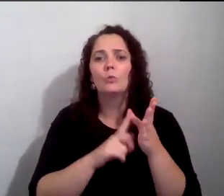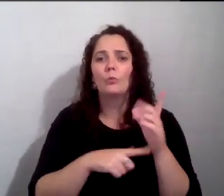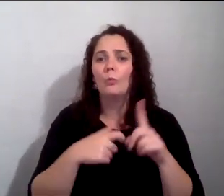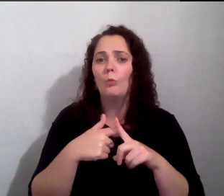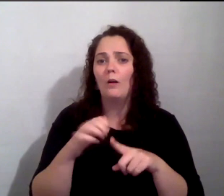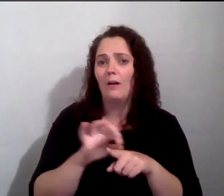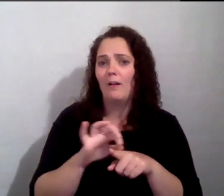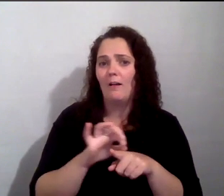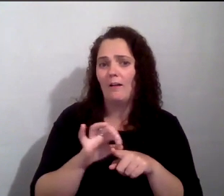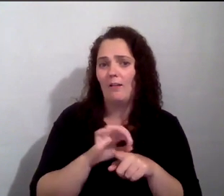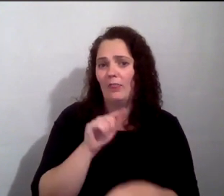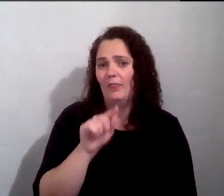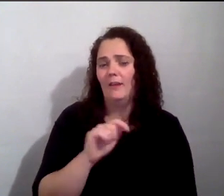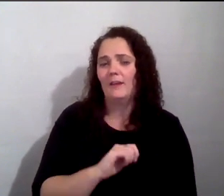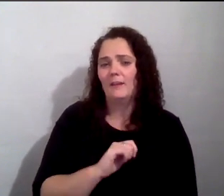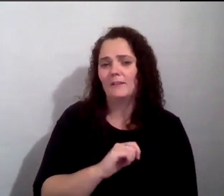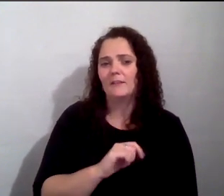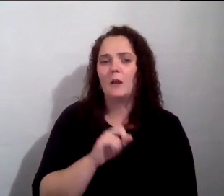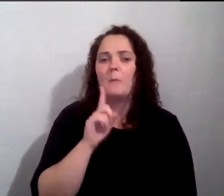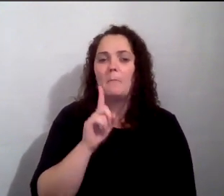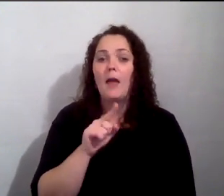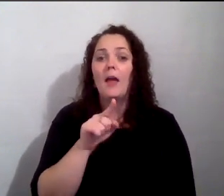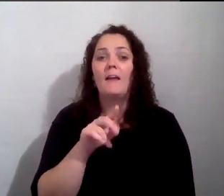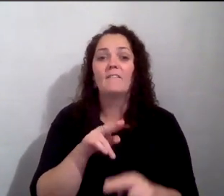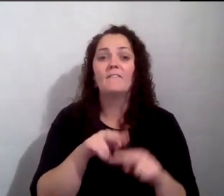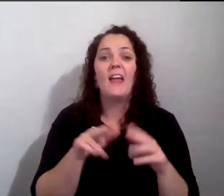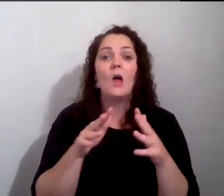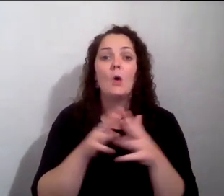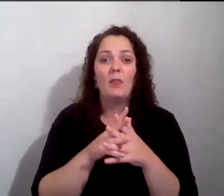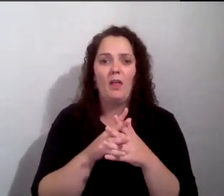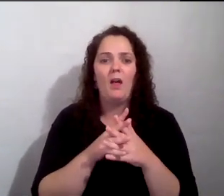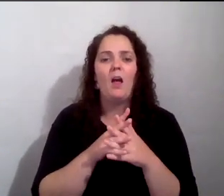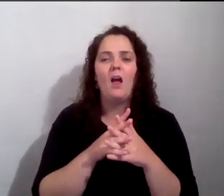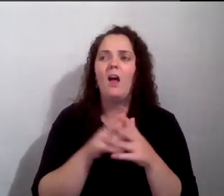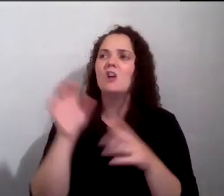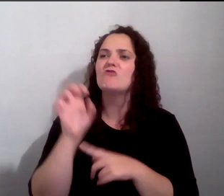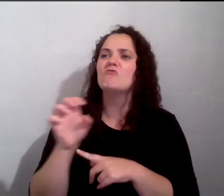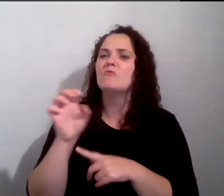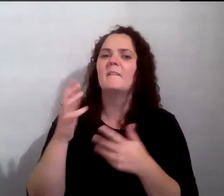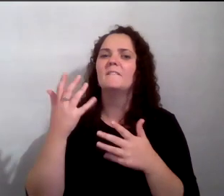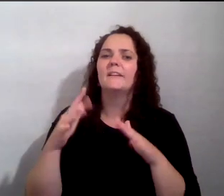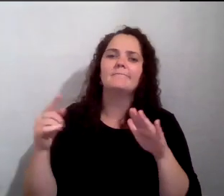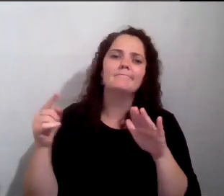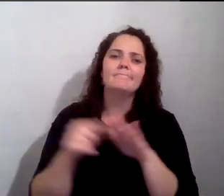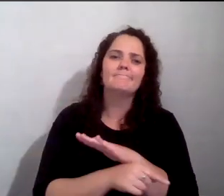from Europe and then leads a very peripatetic lifestyle. He travels to China, to Bali, Philippines and other places and then in